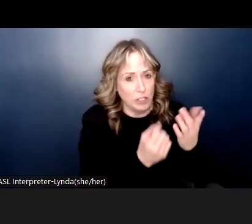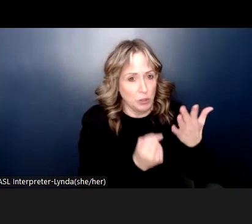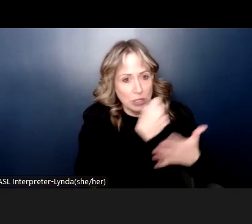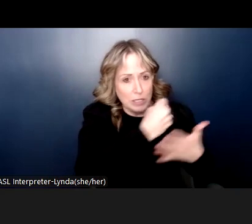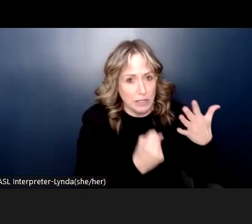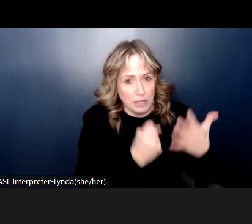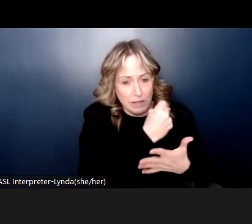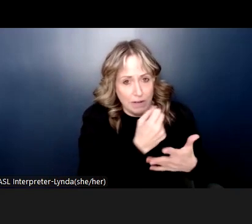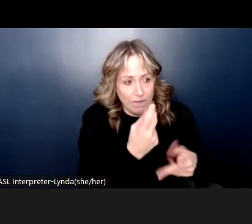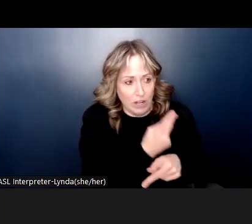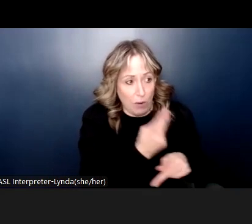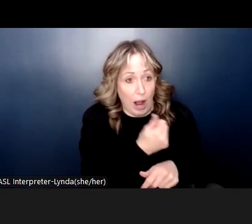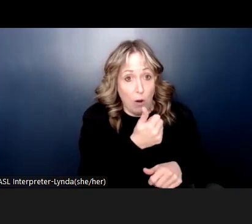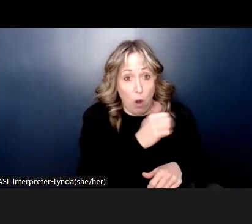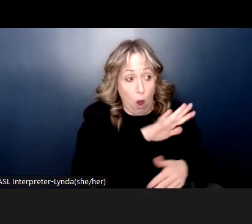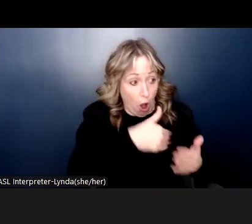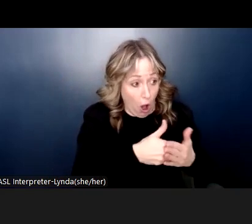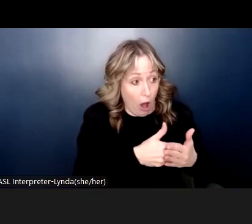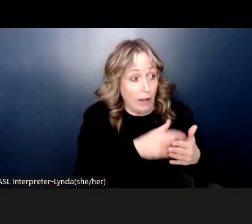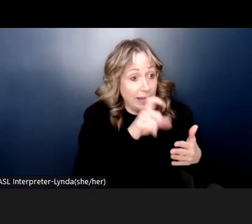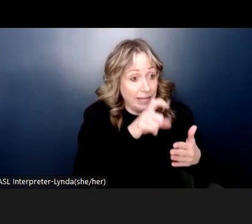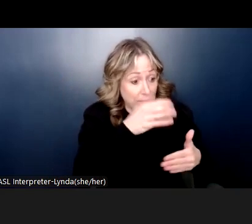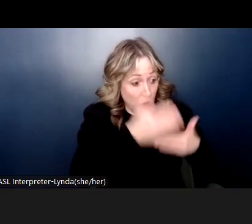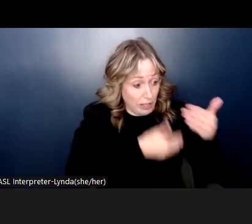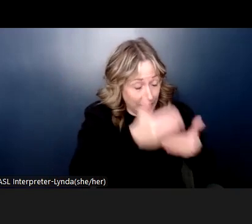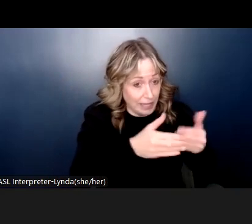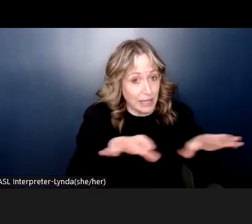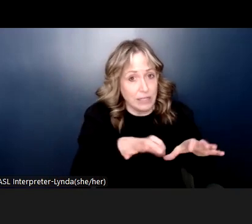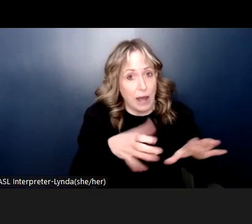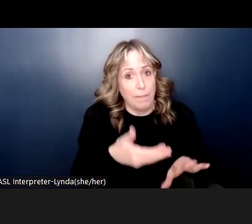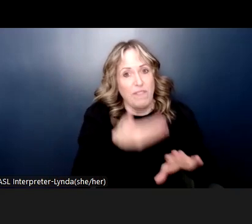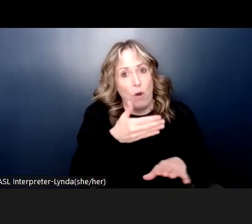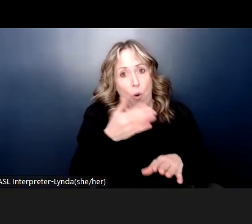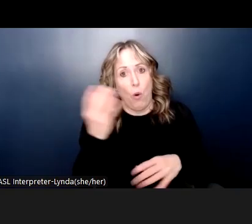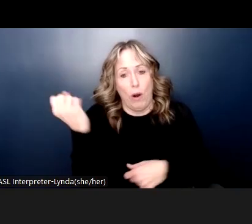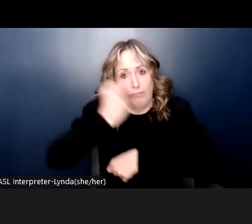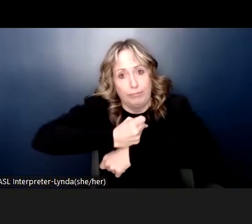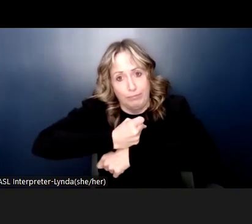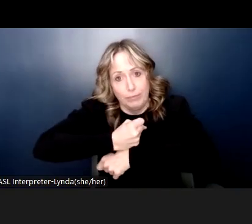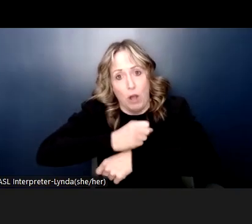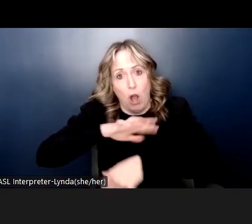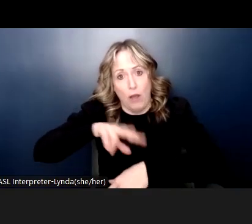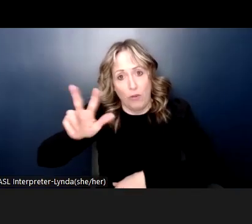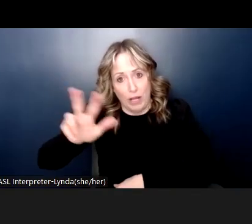that should be processed are processed to final before the system comes down. At 3:00 on Thursday the 12th.